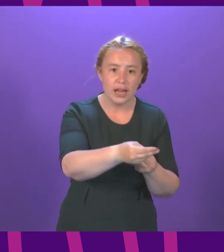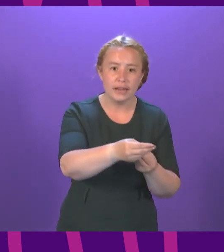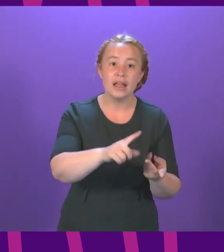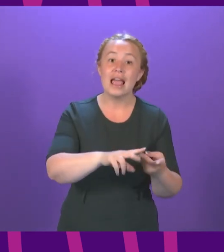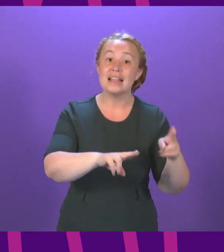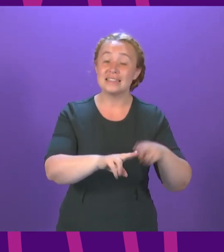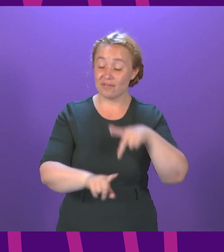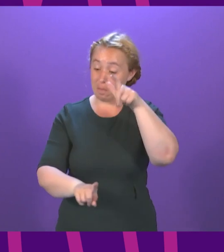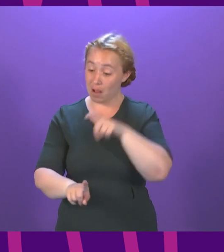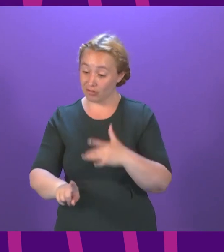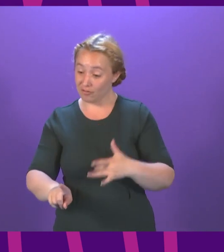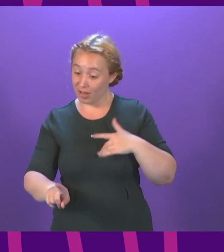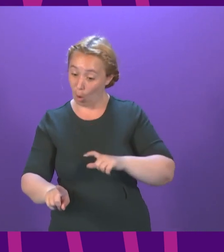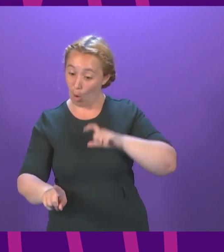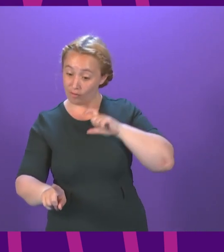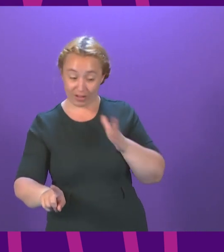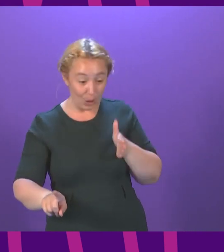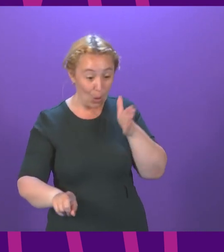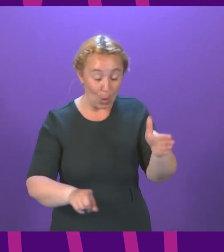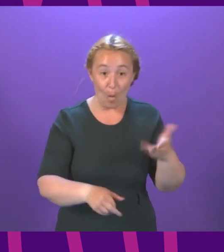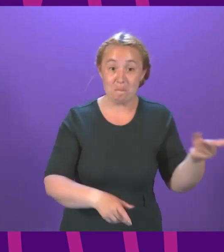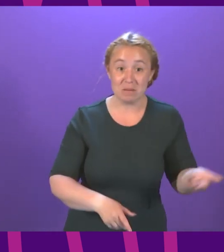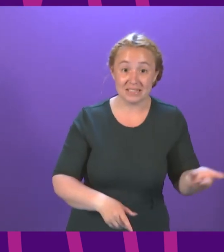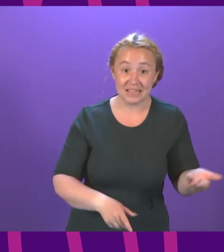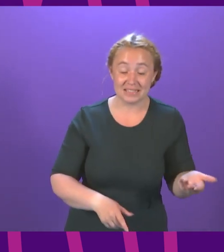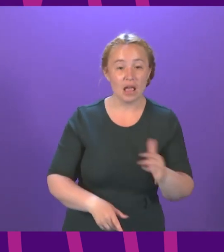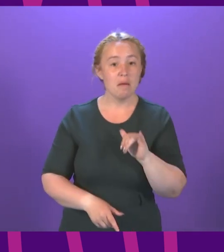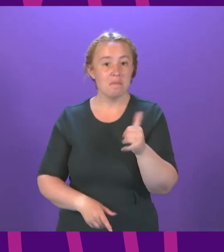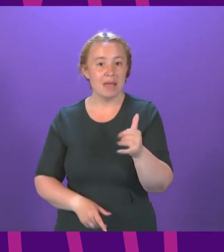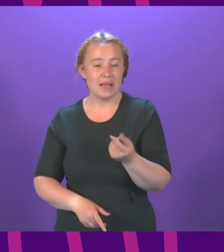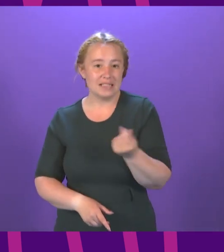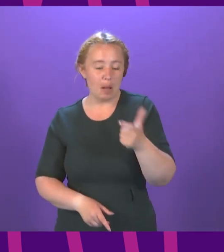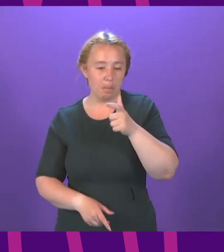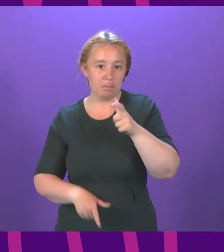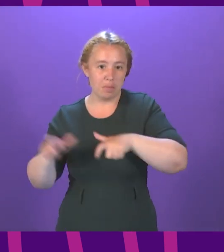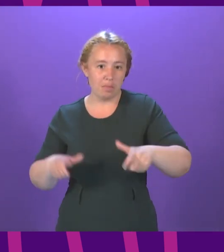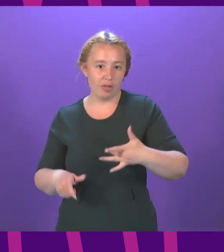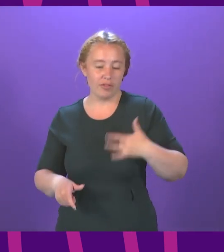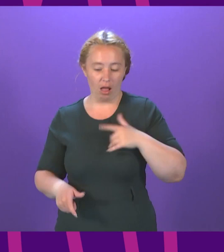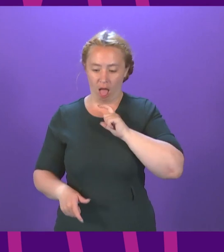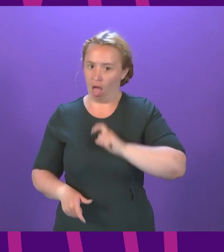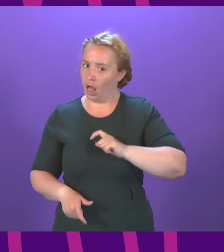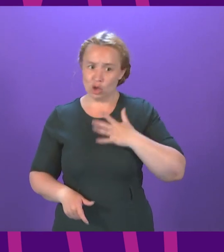confident to use their businesses by going to pubs and restaurants and shopping as normal. That is